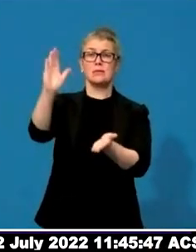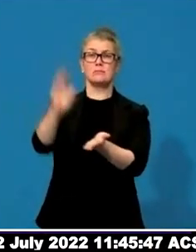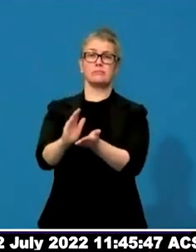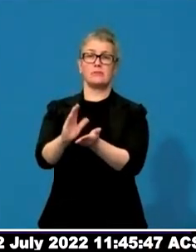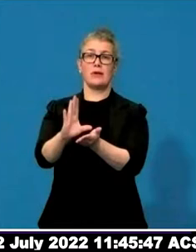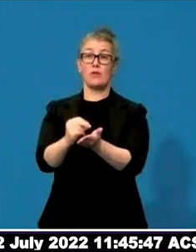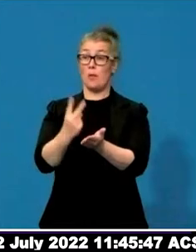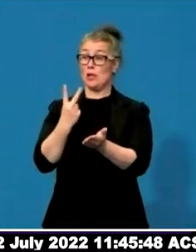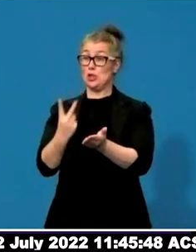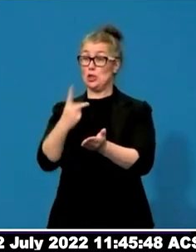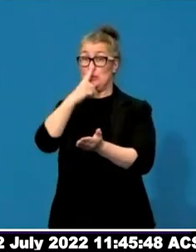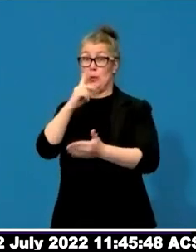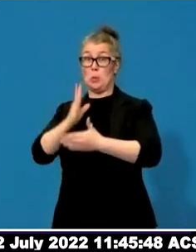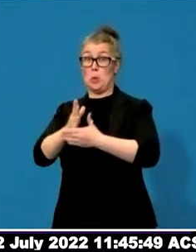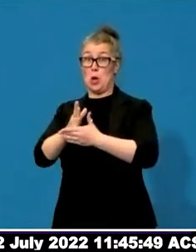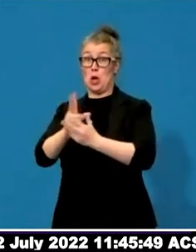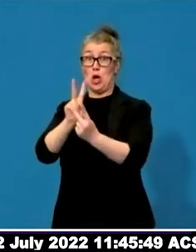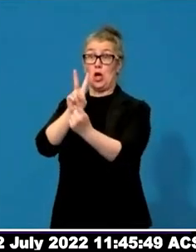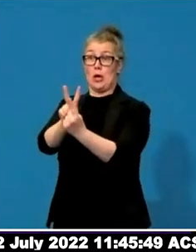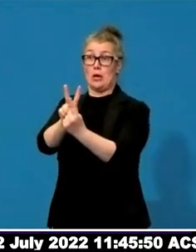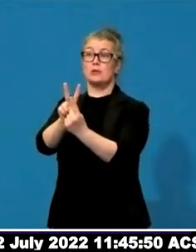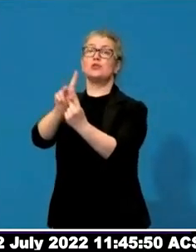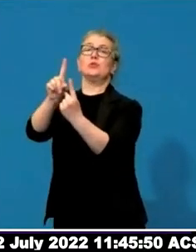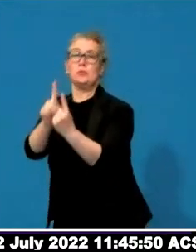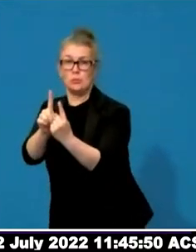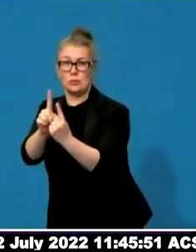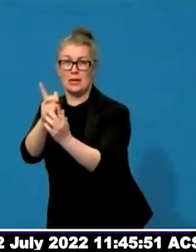And that's the - what's been funded in the plan.